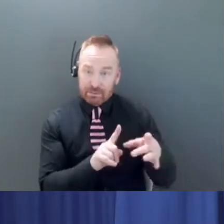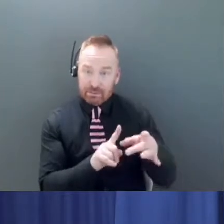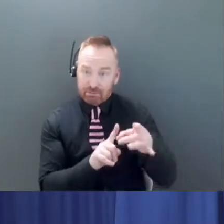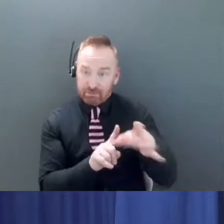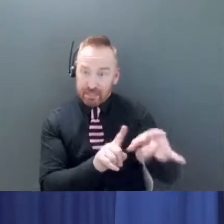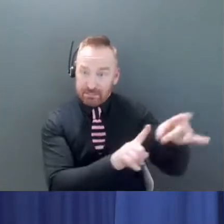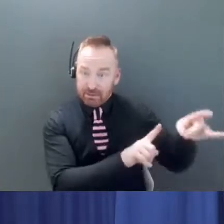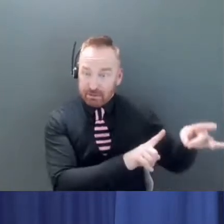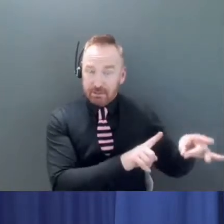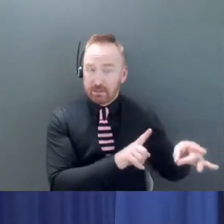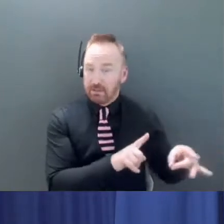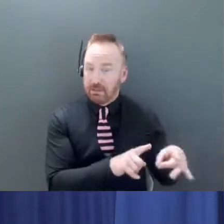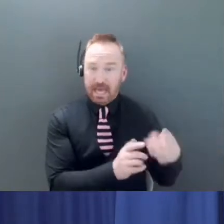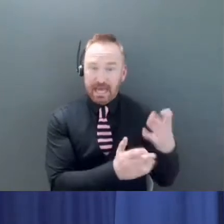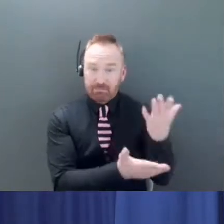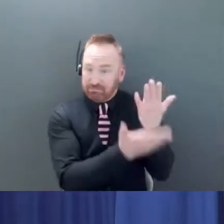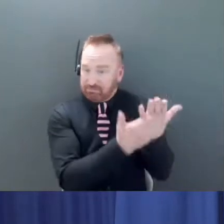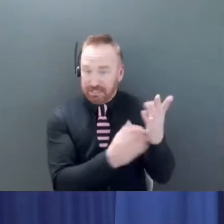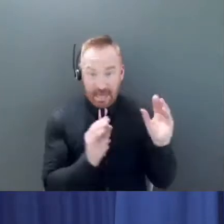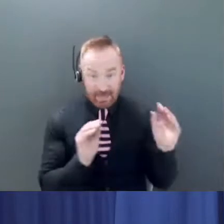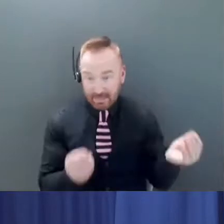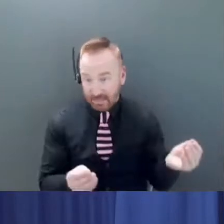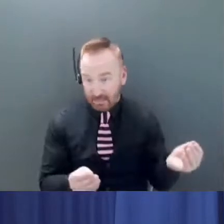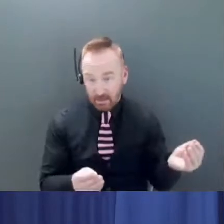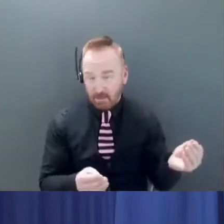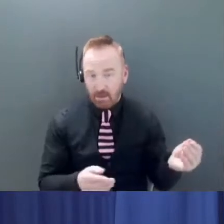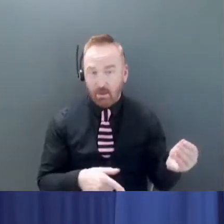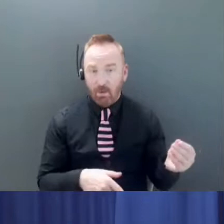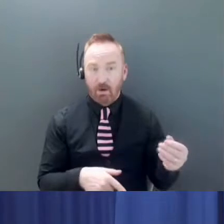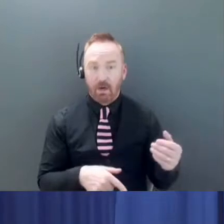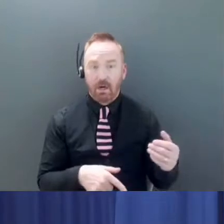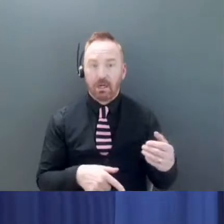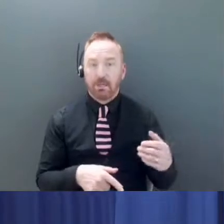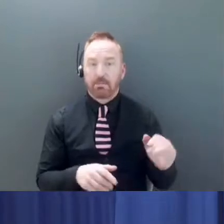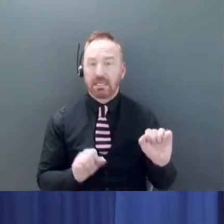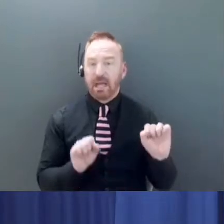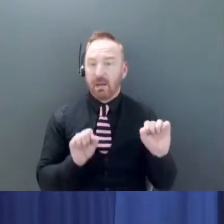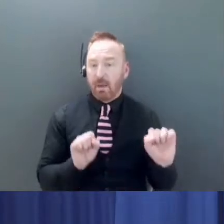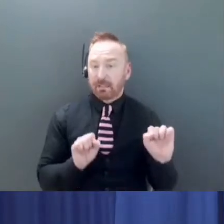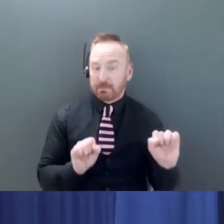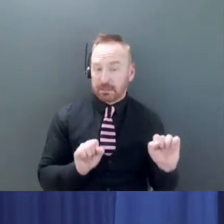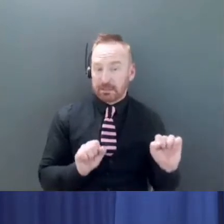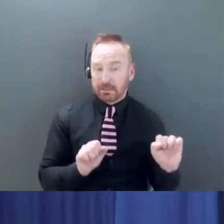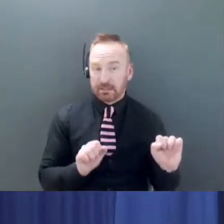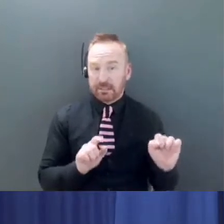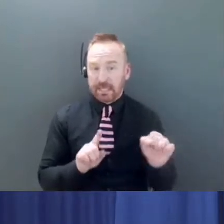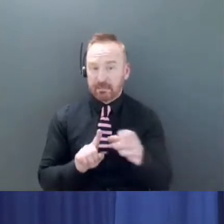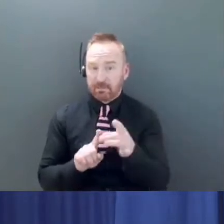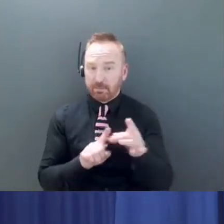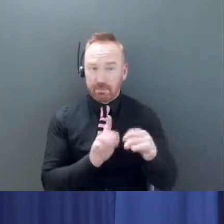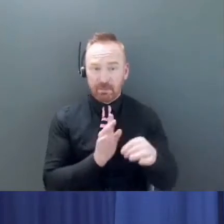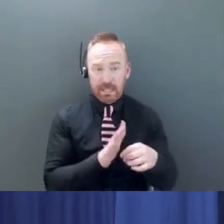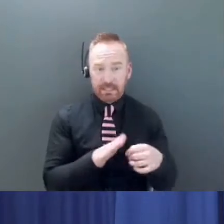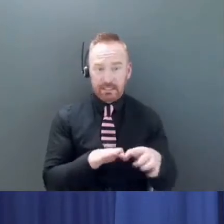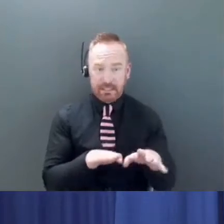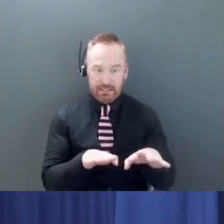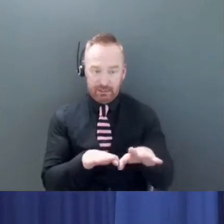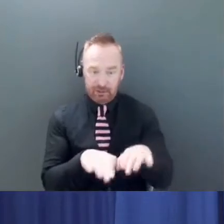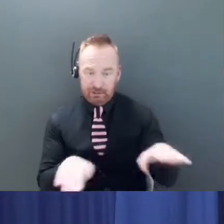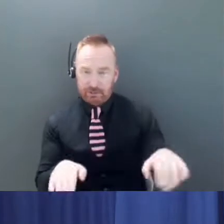transmission in a classroom or an organized school setting. What we did see was a possible transmission between kids in the